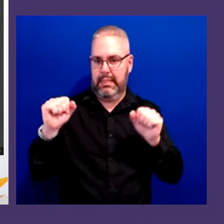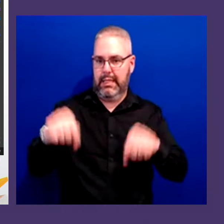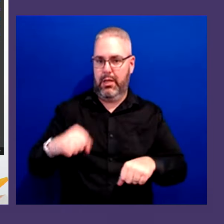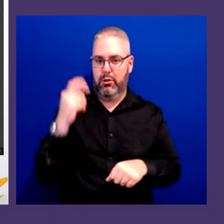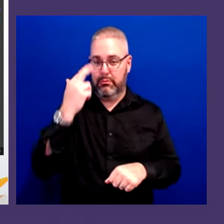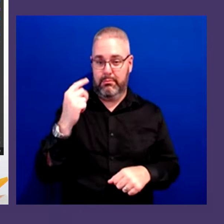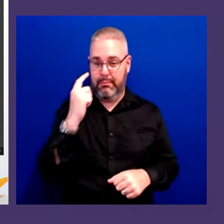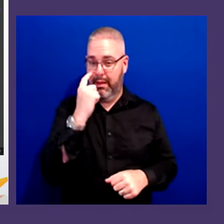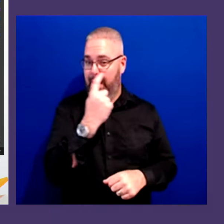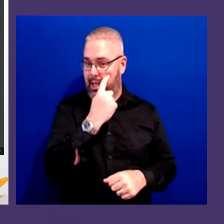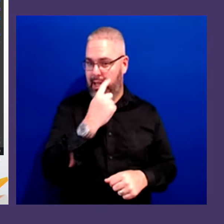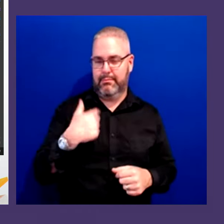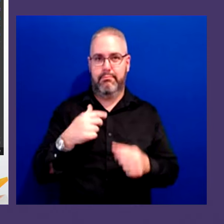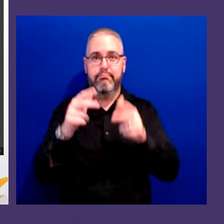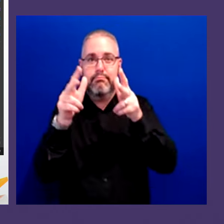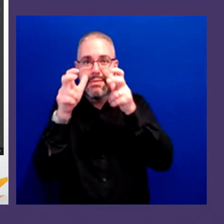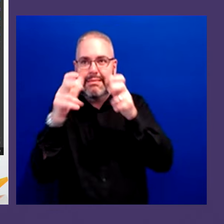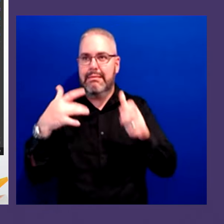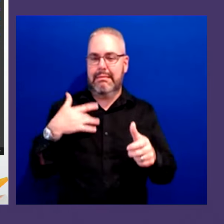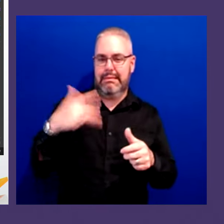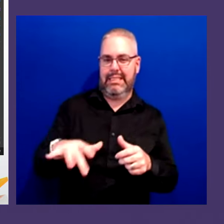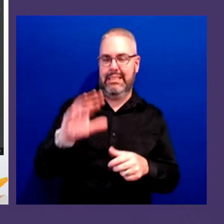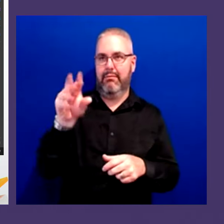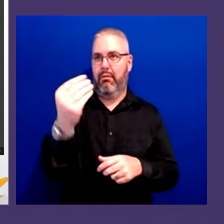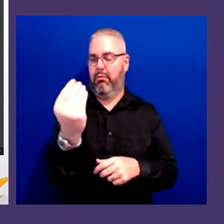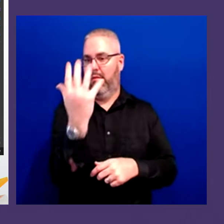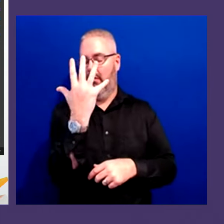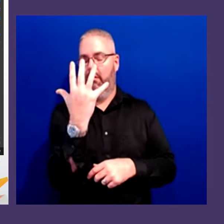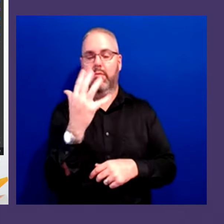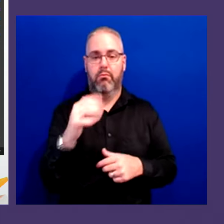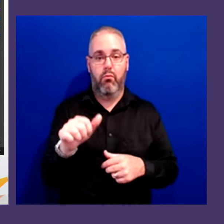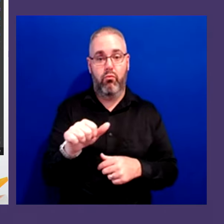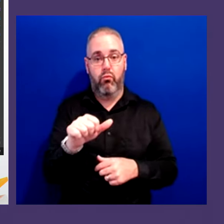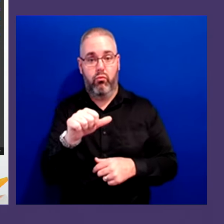The other features that we added are speech,